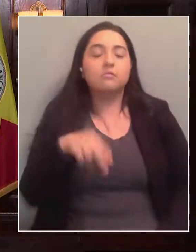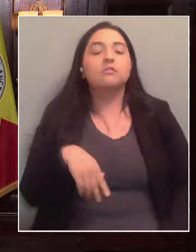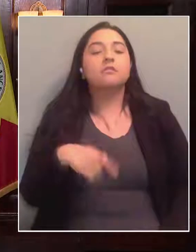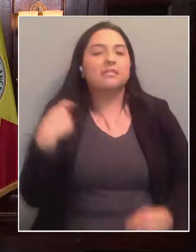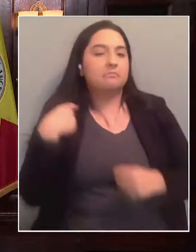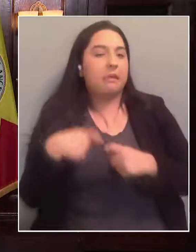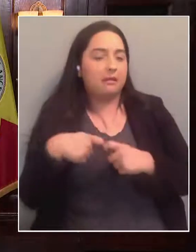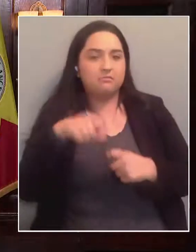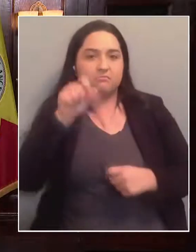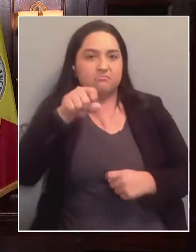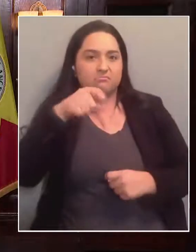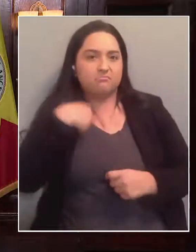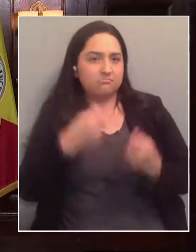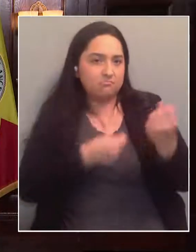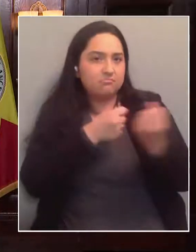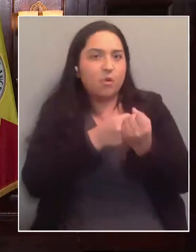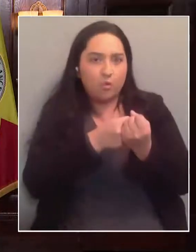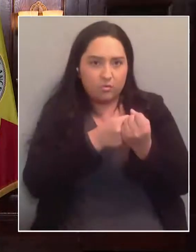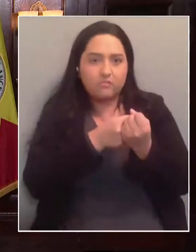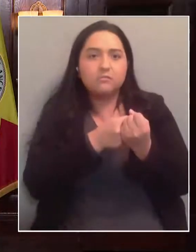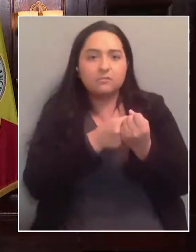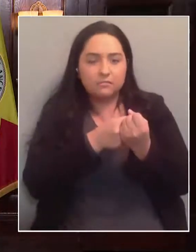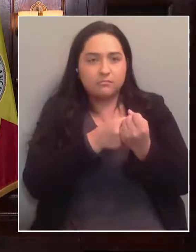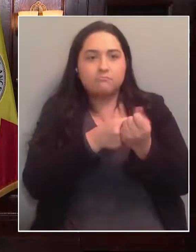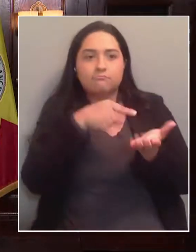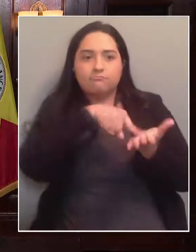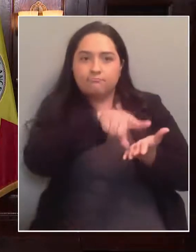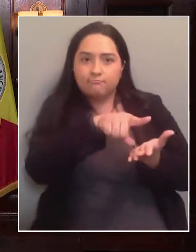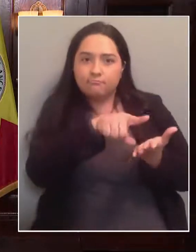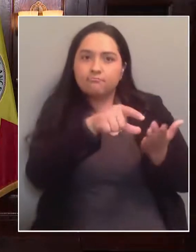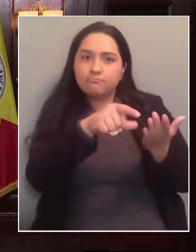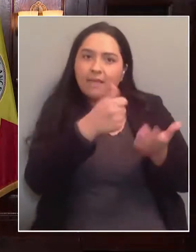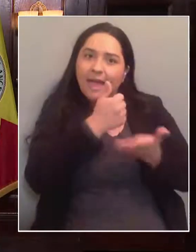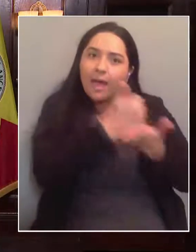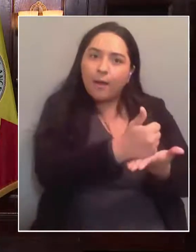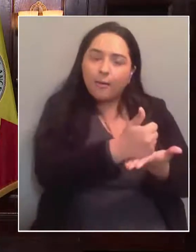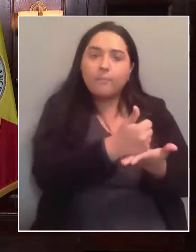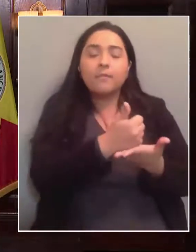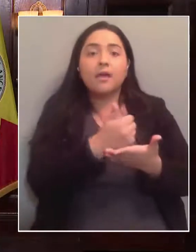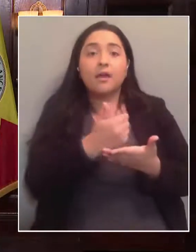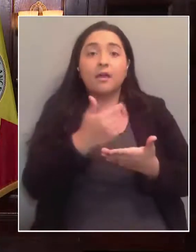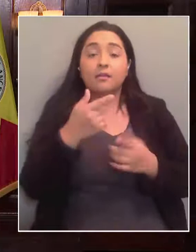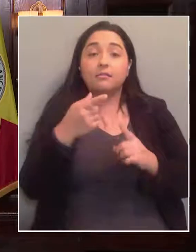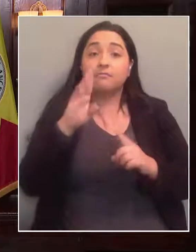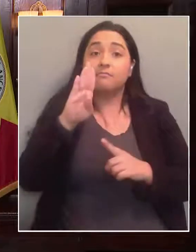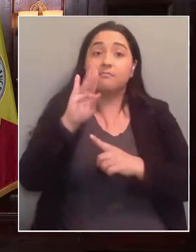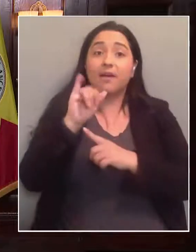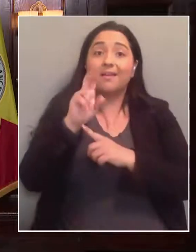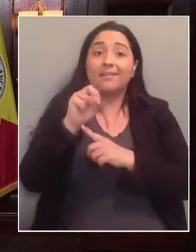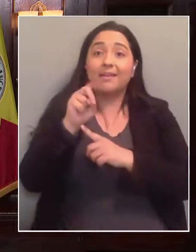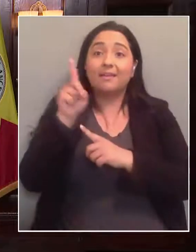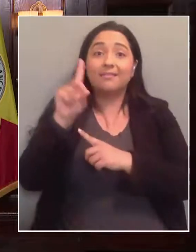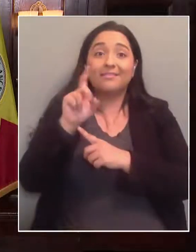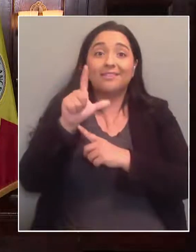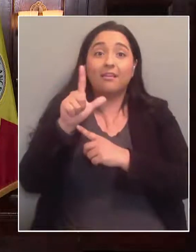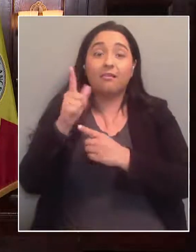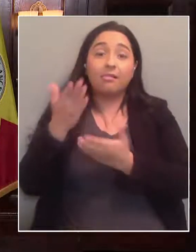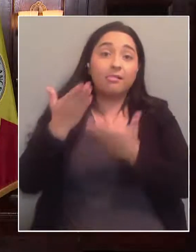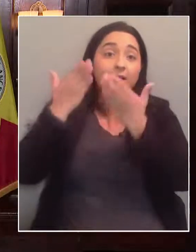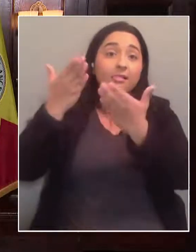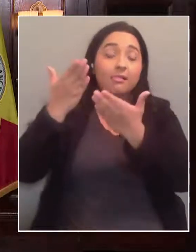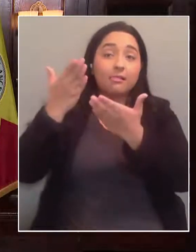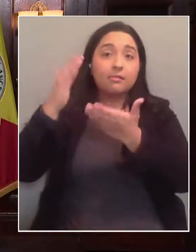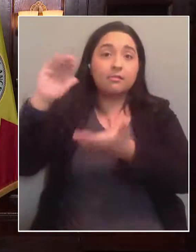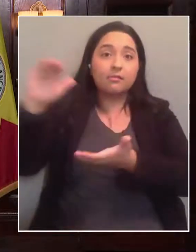IN ESPANOL.